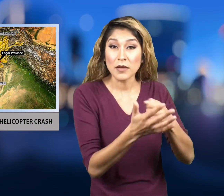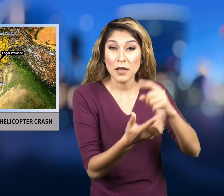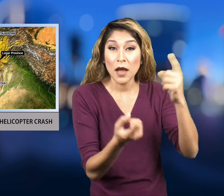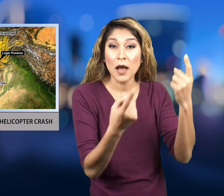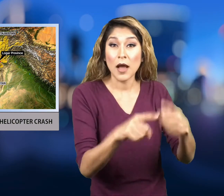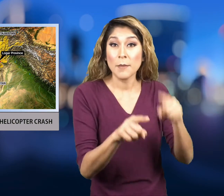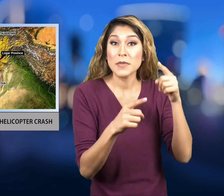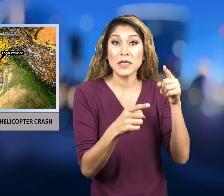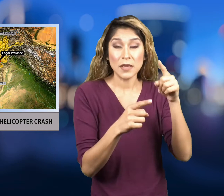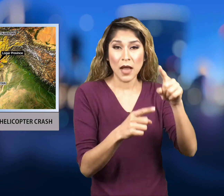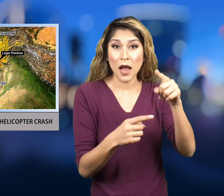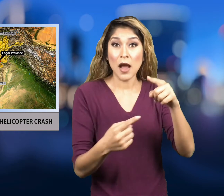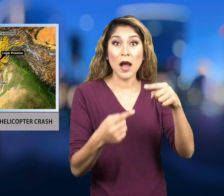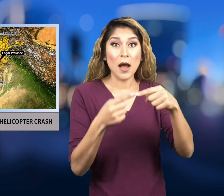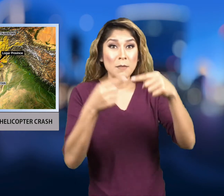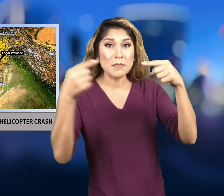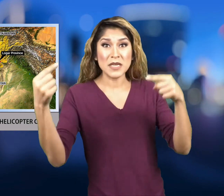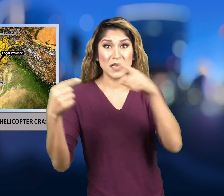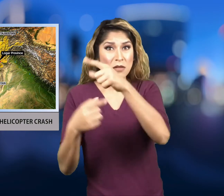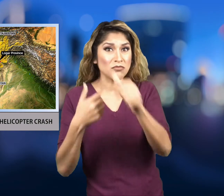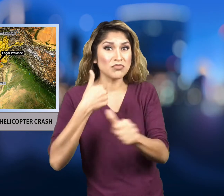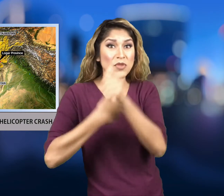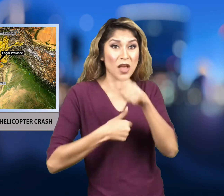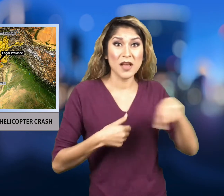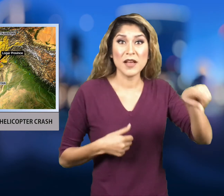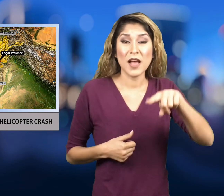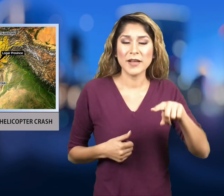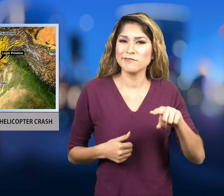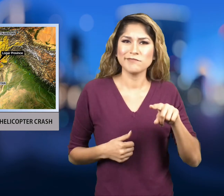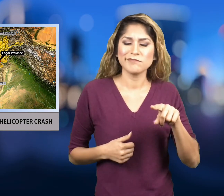was not a result of enemy action.